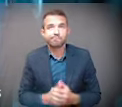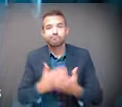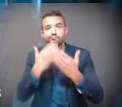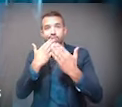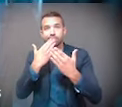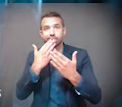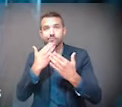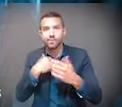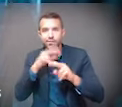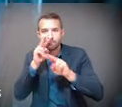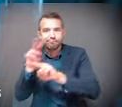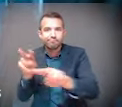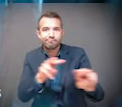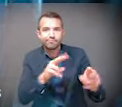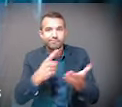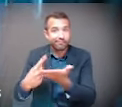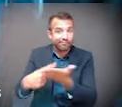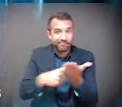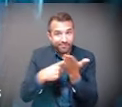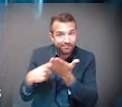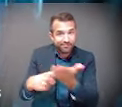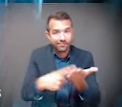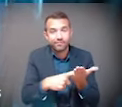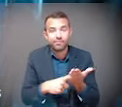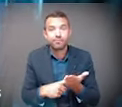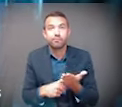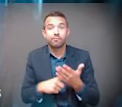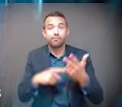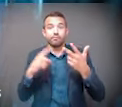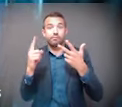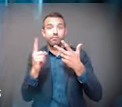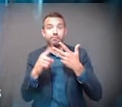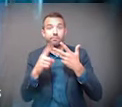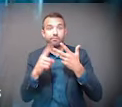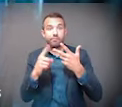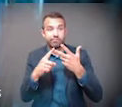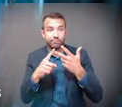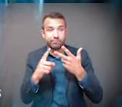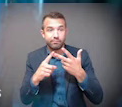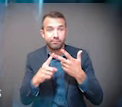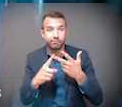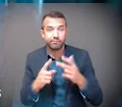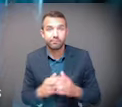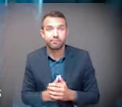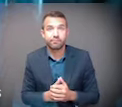Anil: My pleasure. Looking forward to the dialogue. Diane: And last, but certainly not least, our colleague